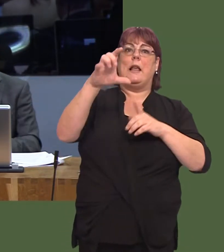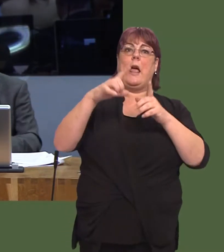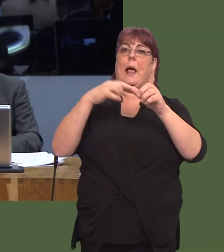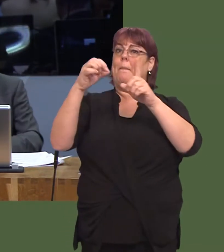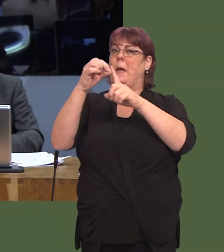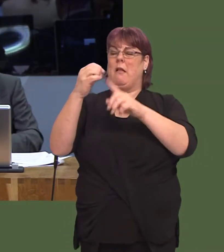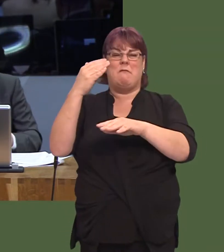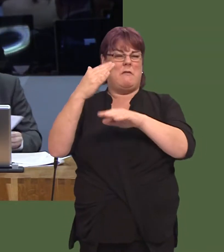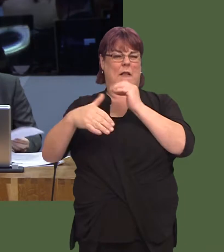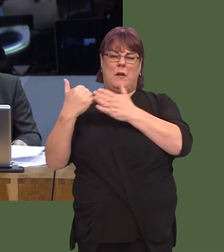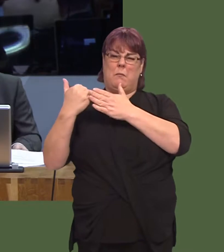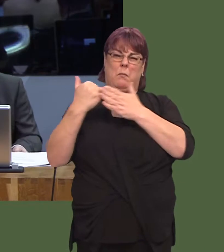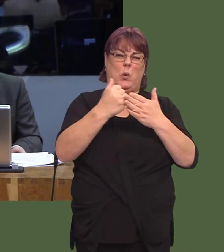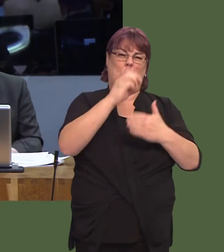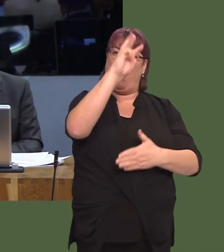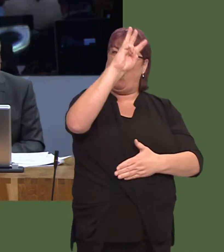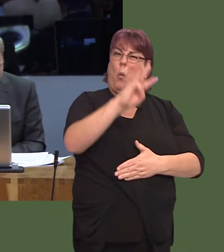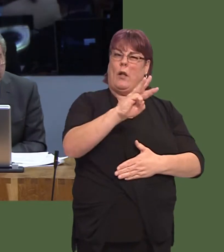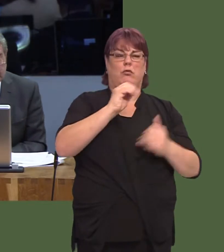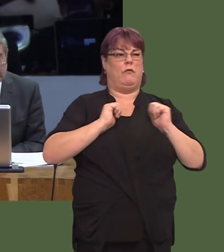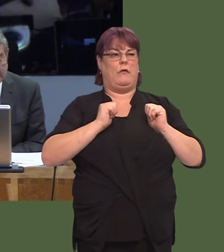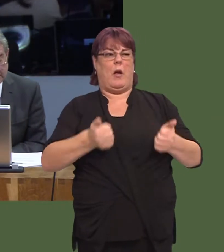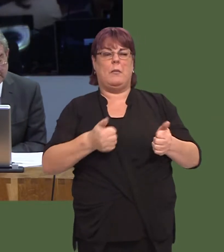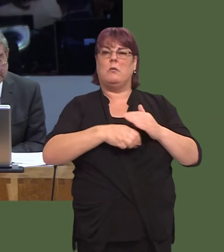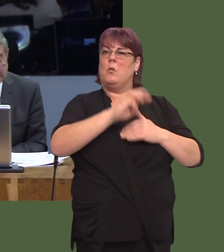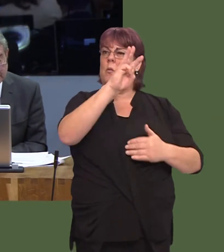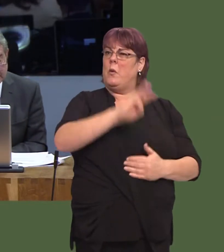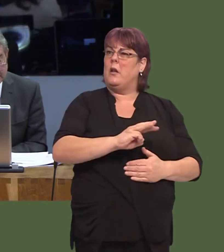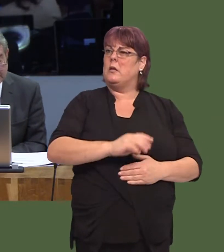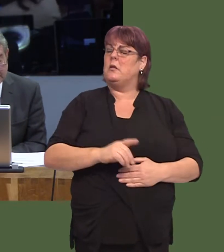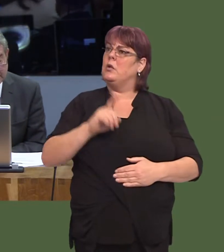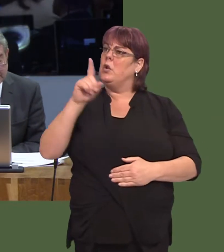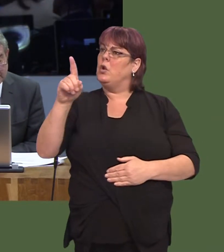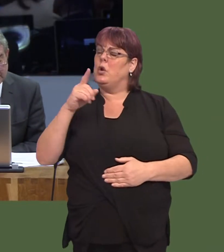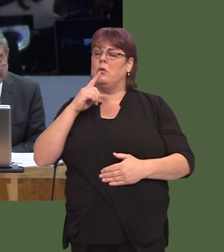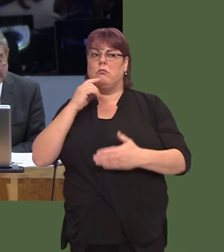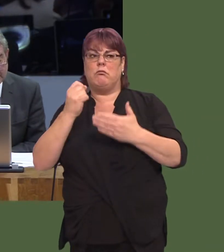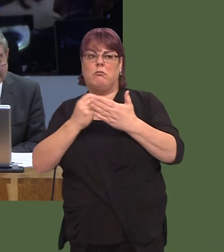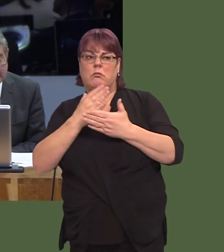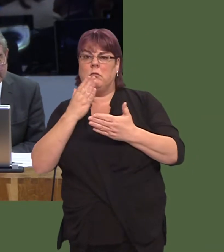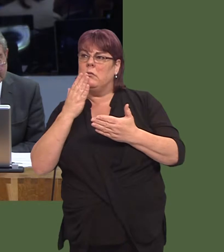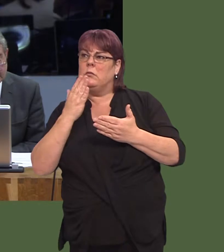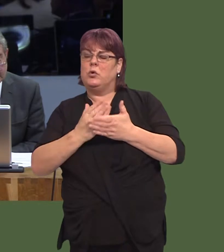in Wales, what steps will you take as a Government to ensure that there is support to develop